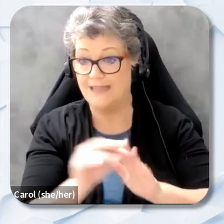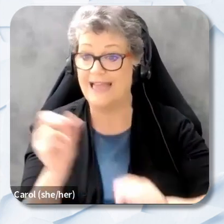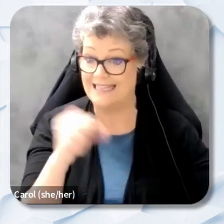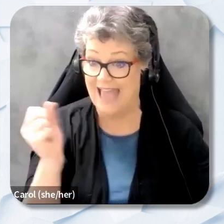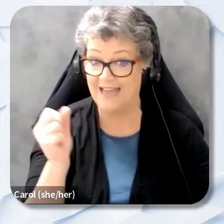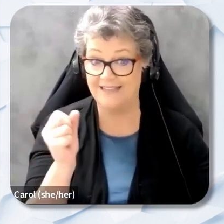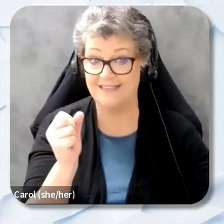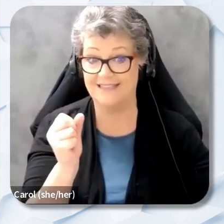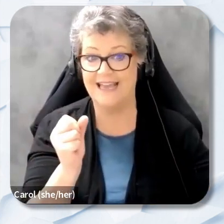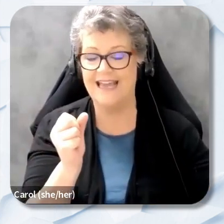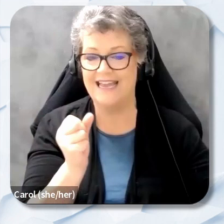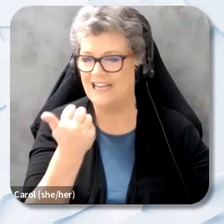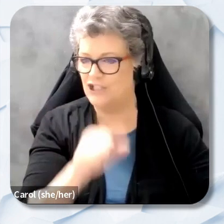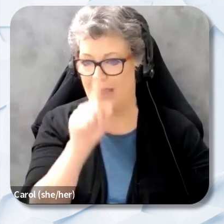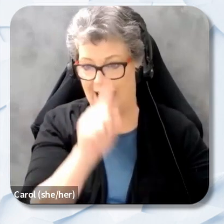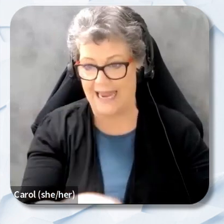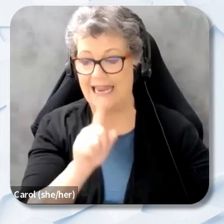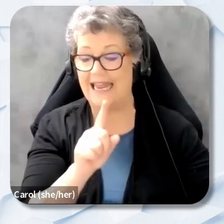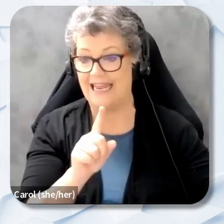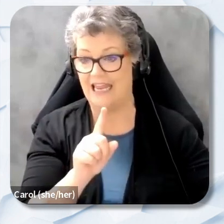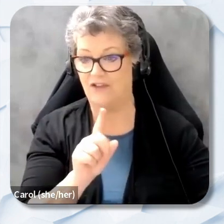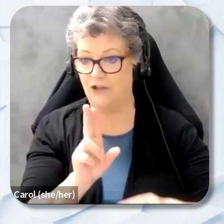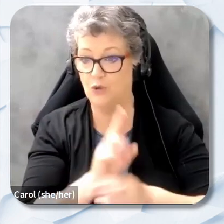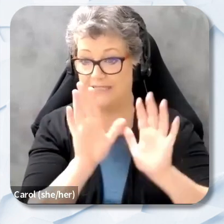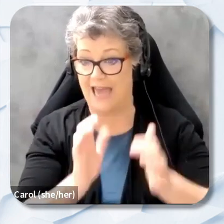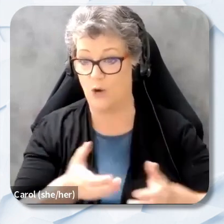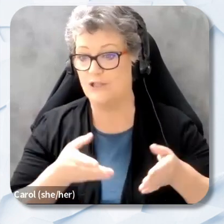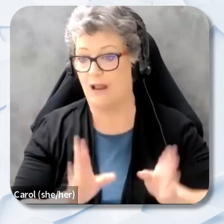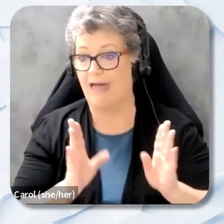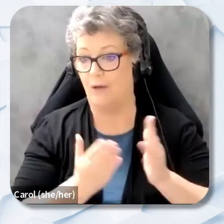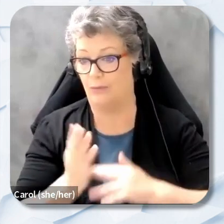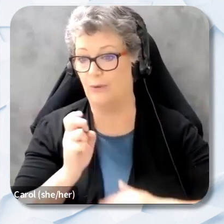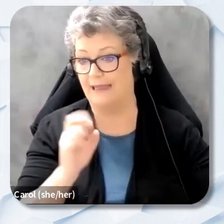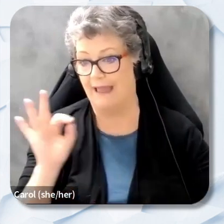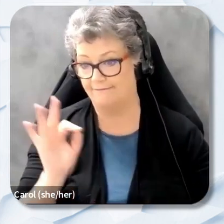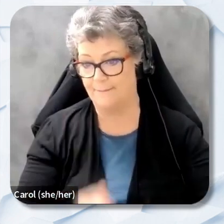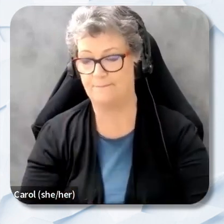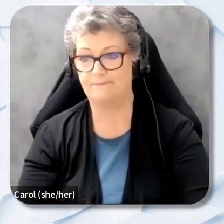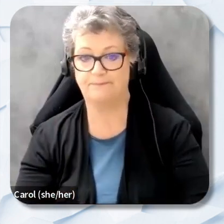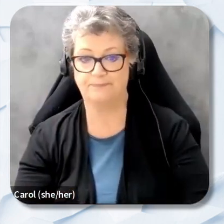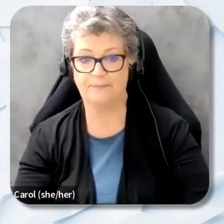next to any of the allowable use categories that were funded through EEF this year.